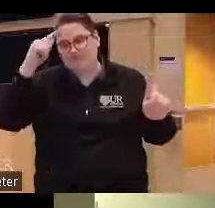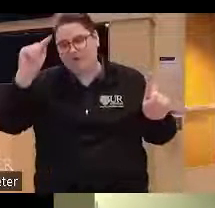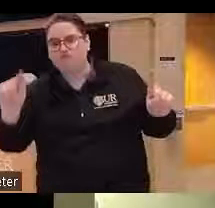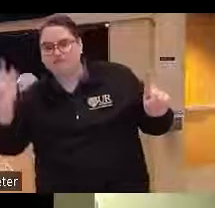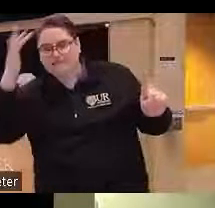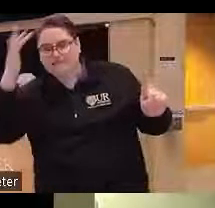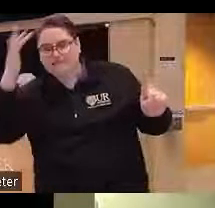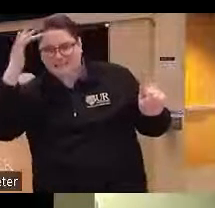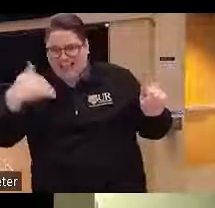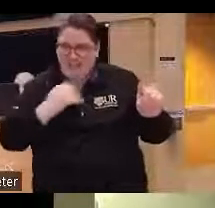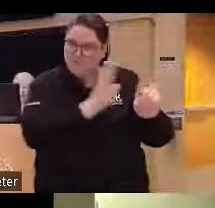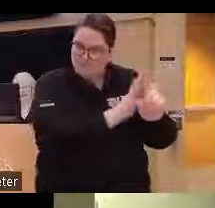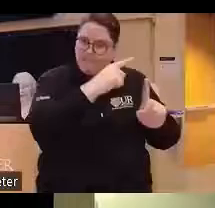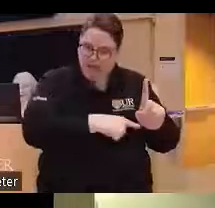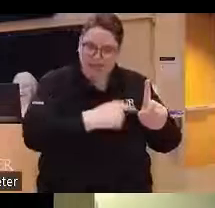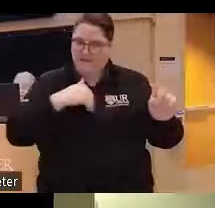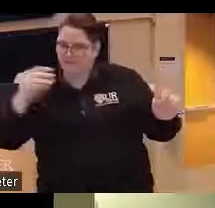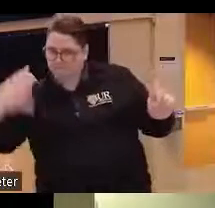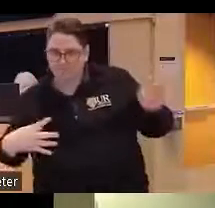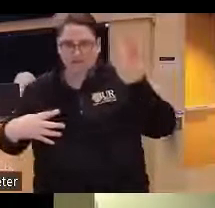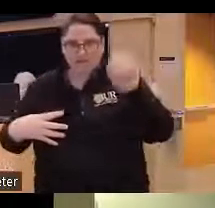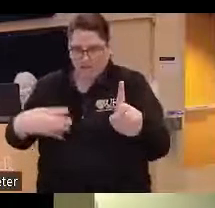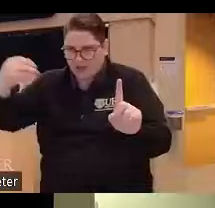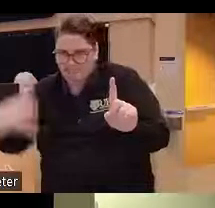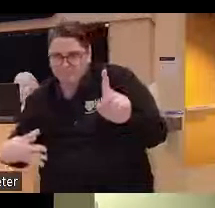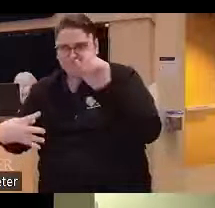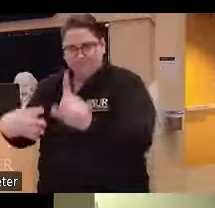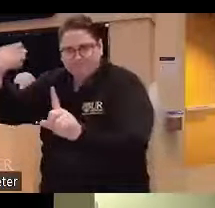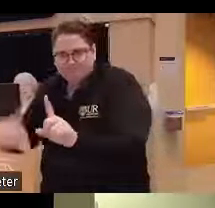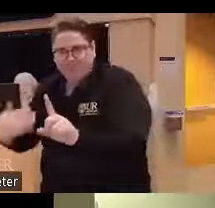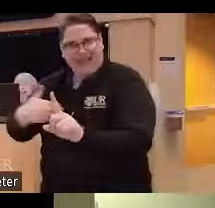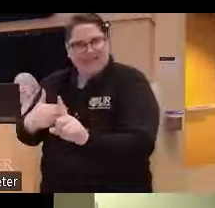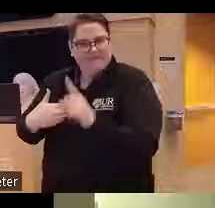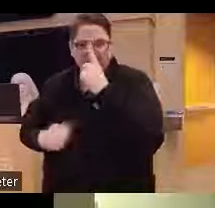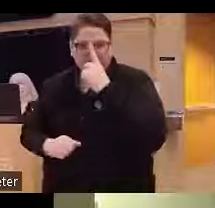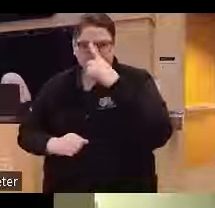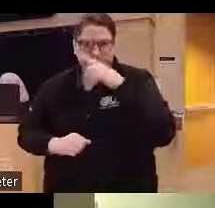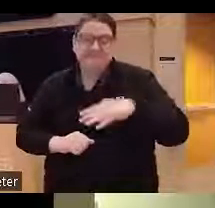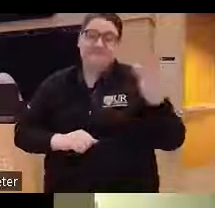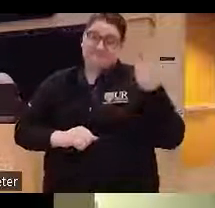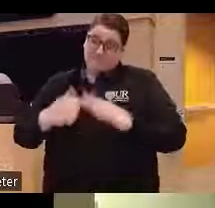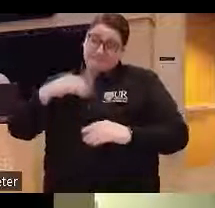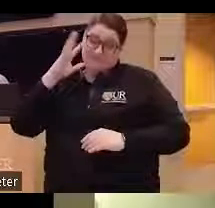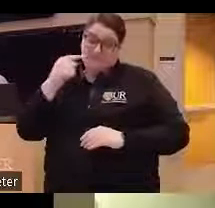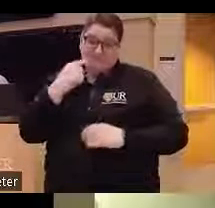risk for schizophrenia and affective disorder and I would say this would be what we consider